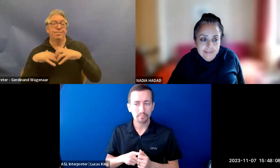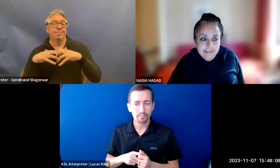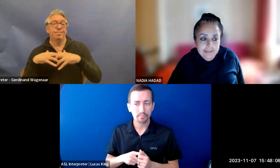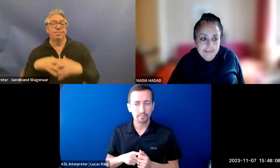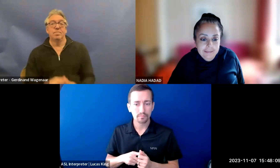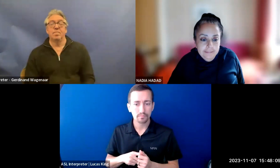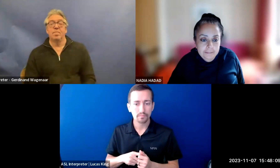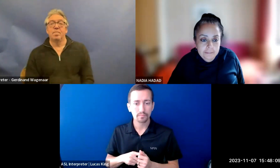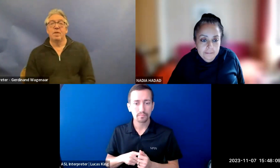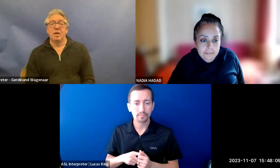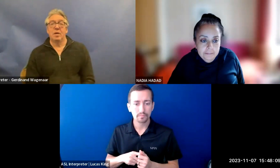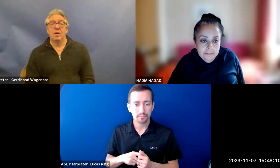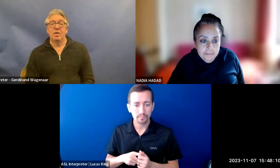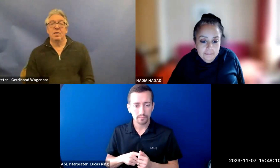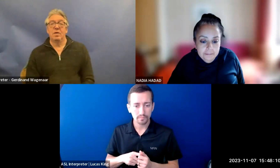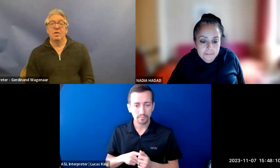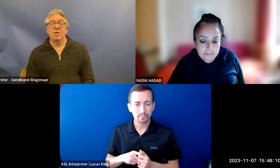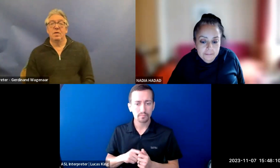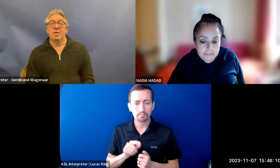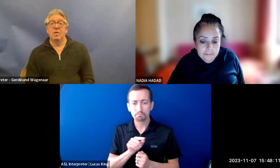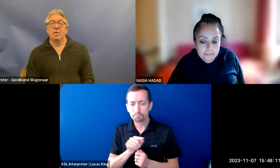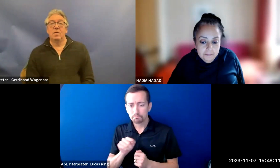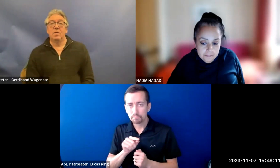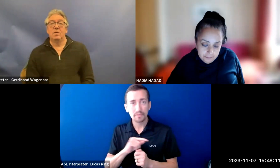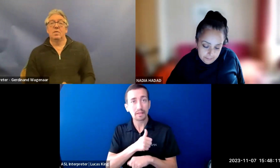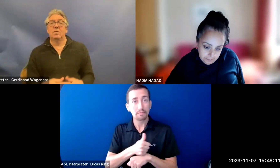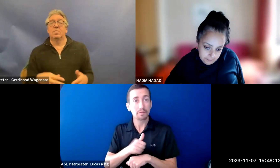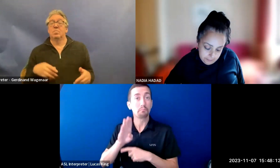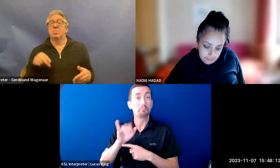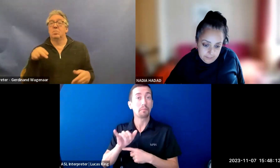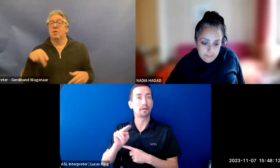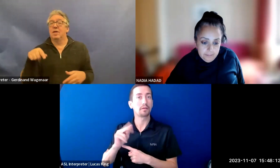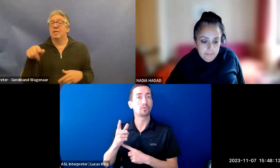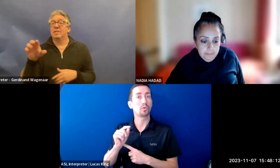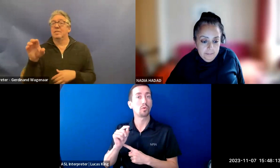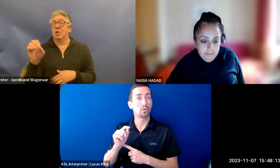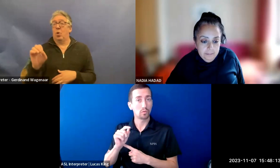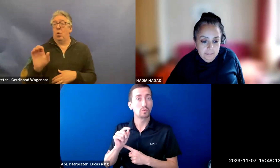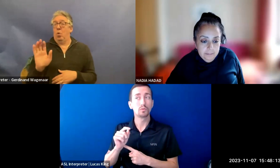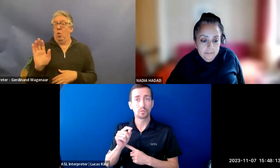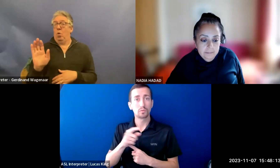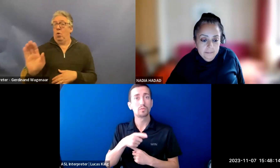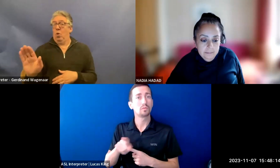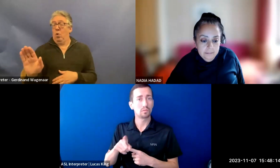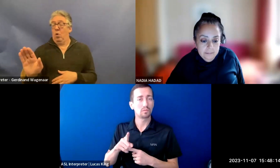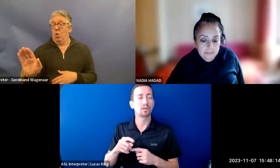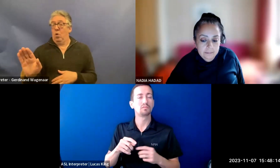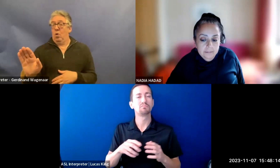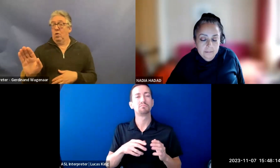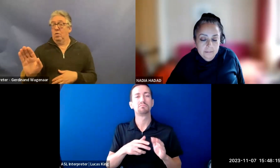or implemented by NGOs that had as primary or secondary objective